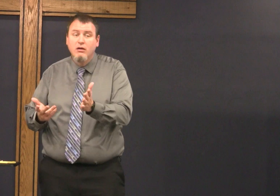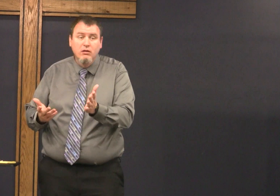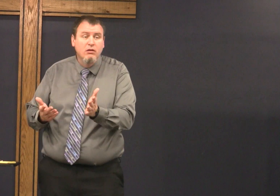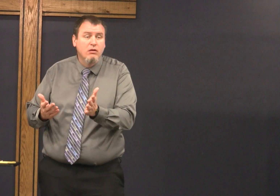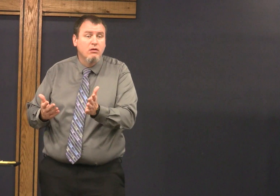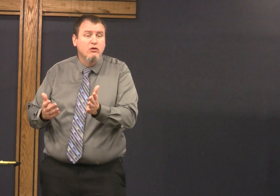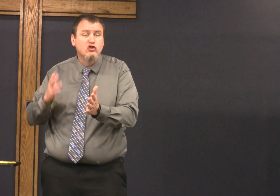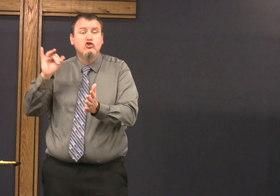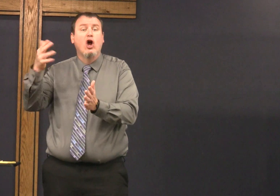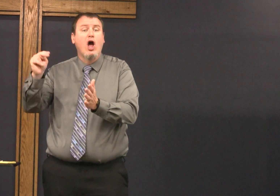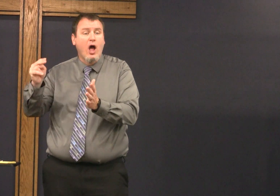later they come back